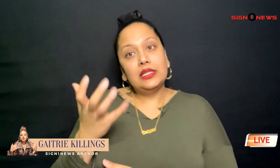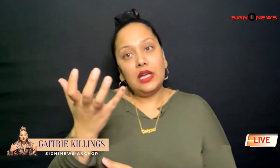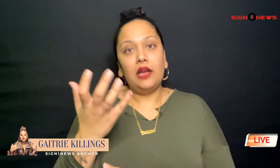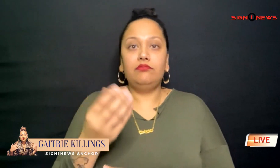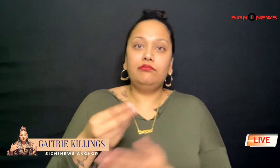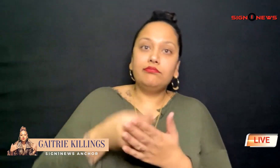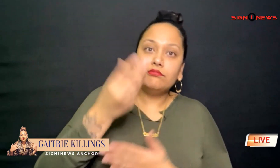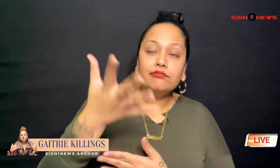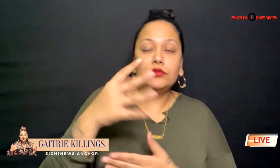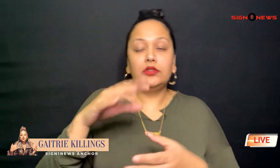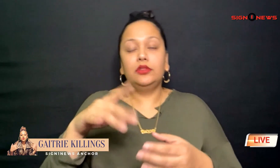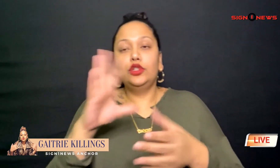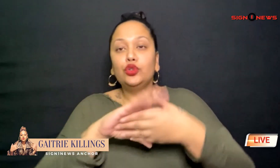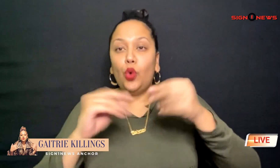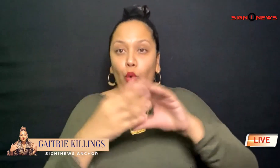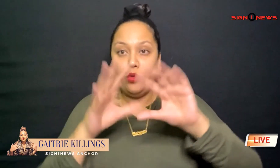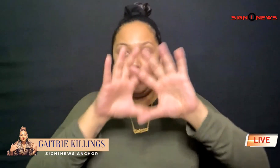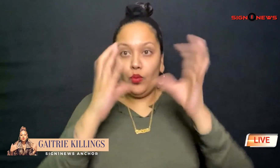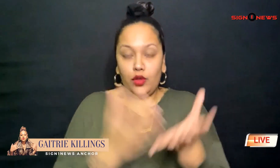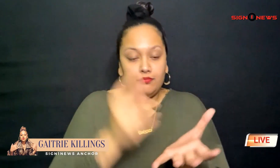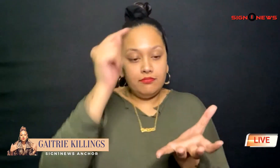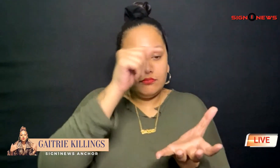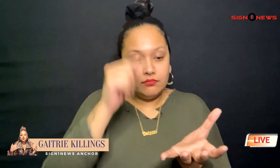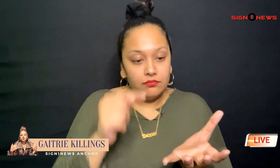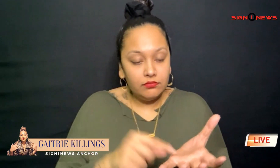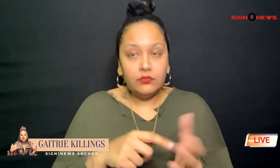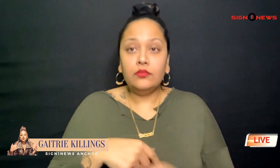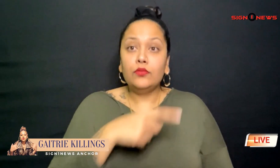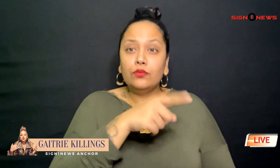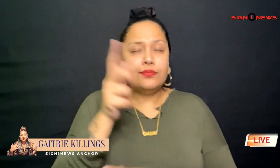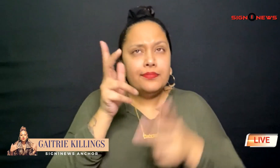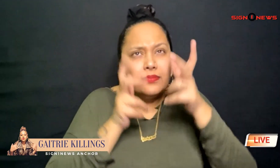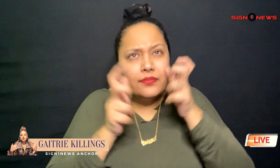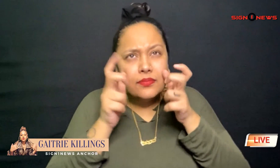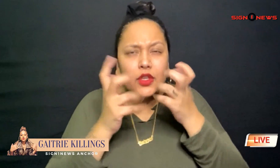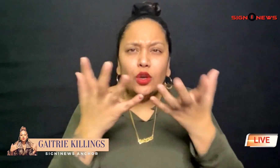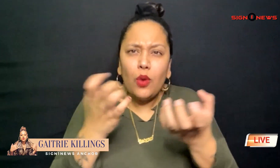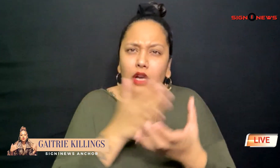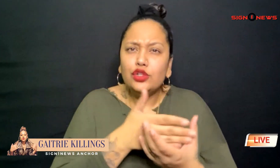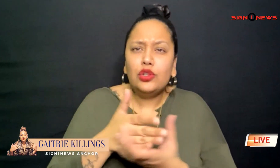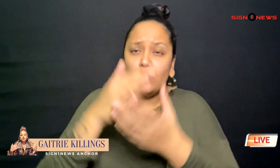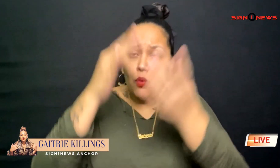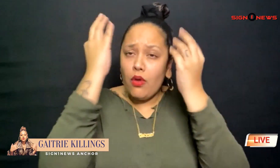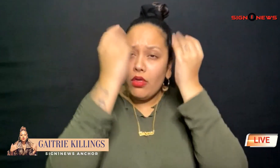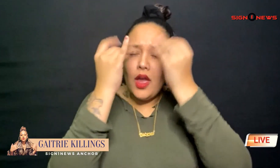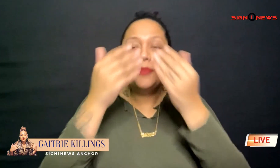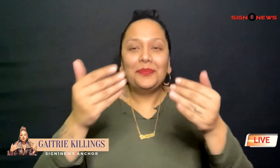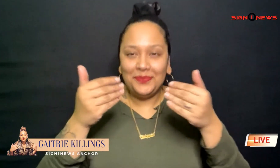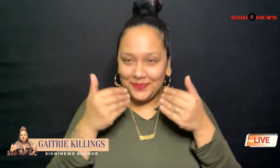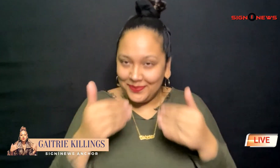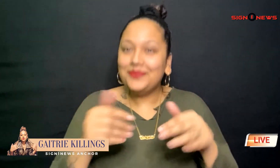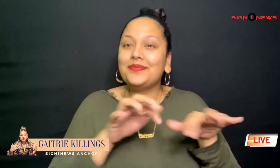stories making headlines today if you post an interesting comment about this update we